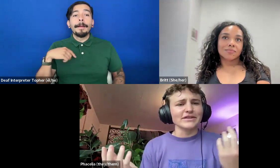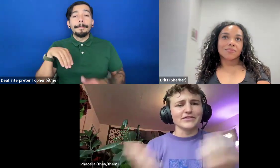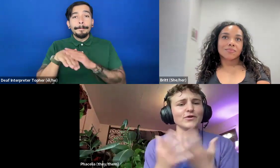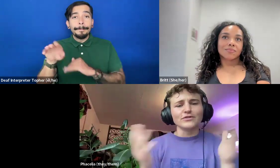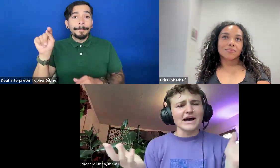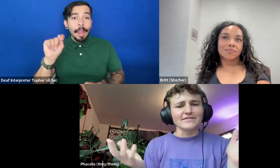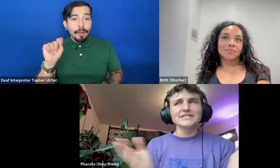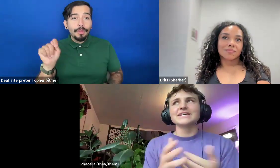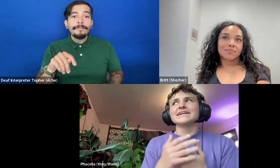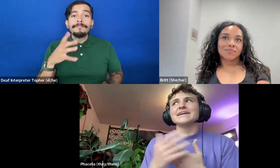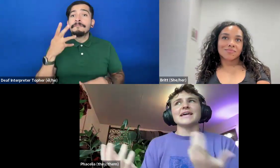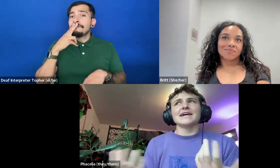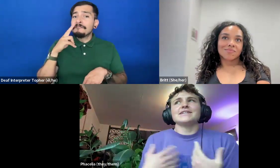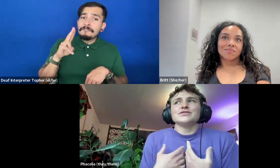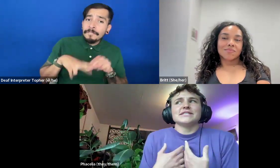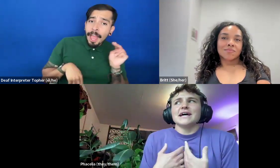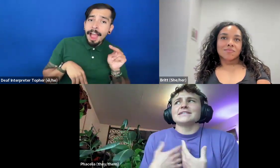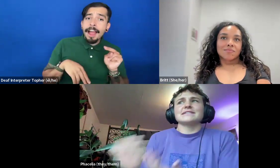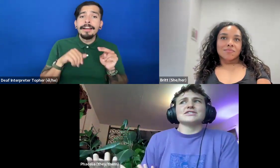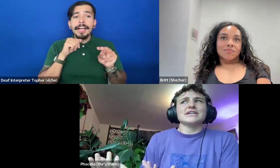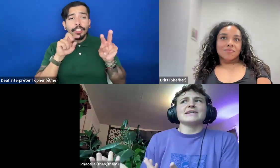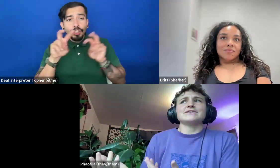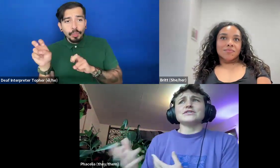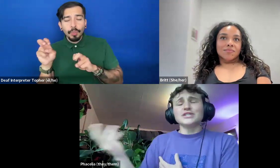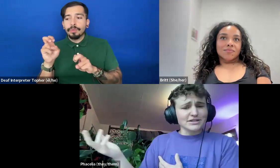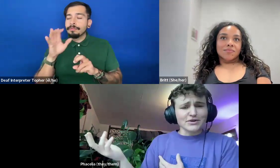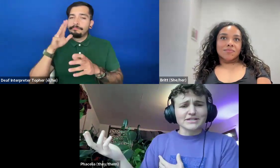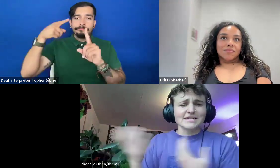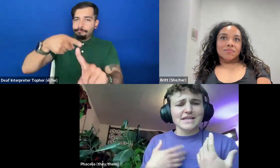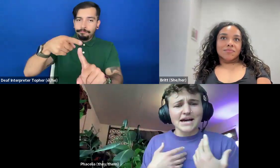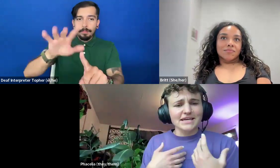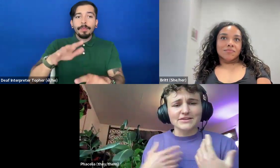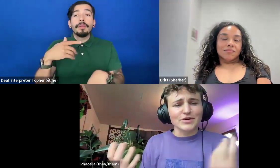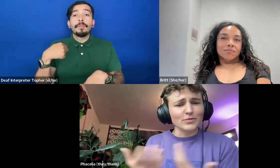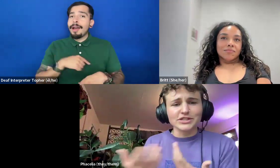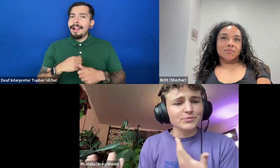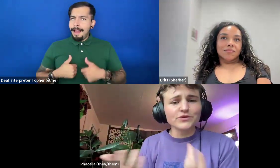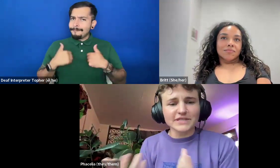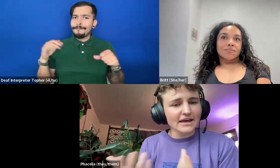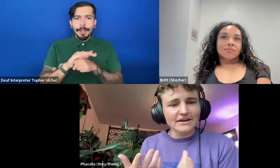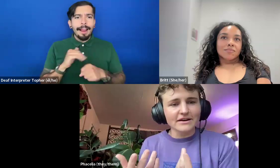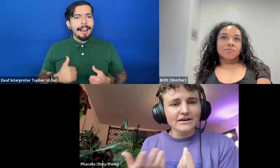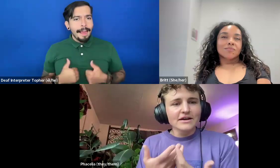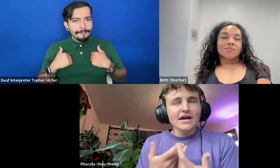Like, we are living full lives, and I can do this task that she can't do, and she can do other tasks that I can't do, and we just move together.